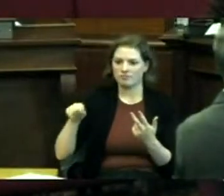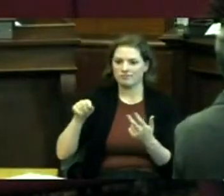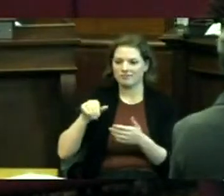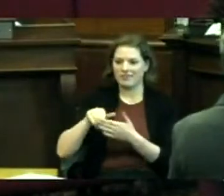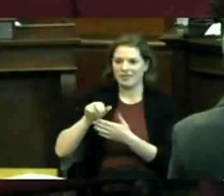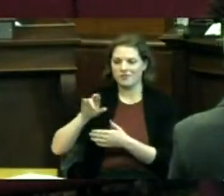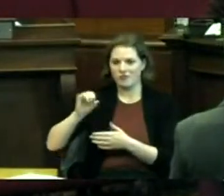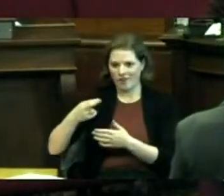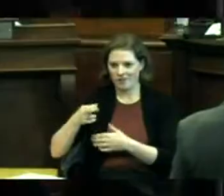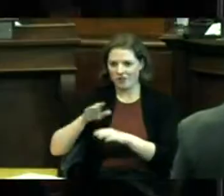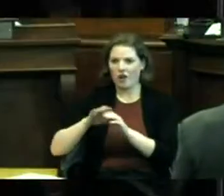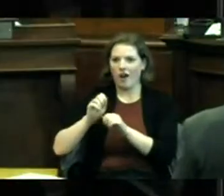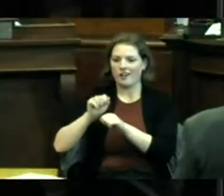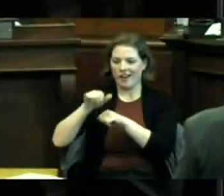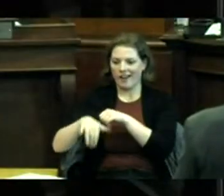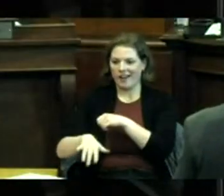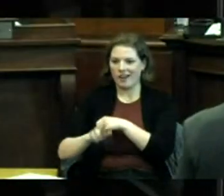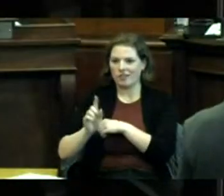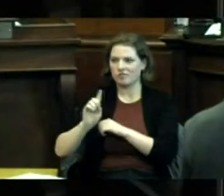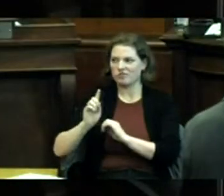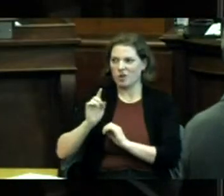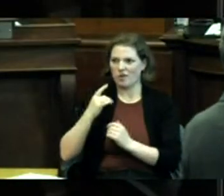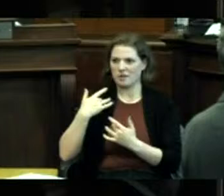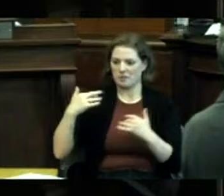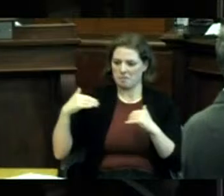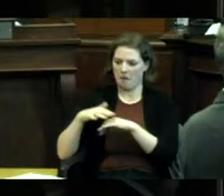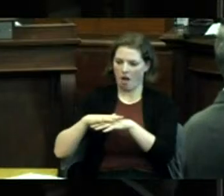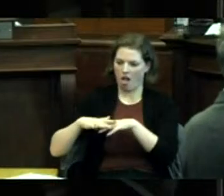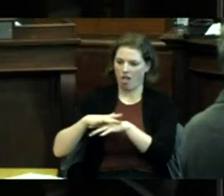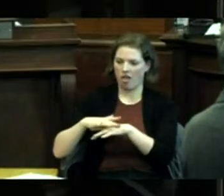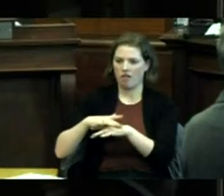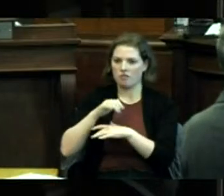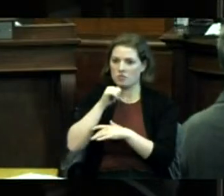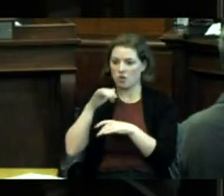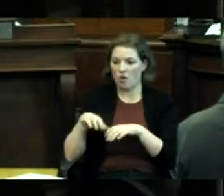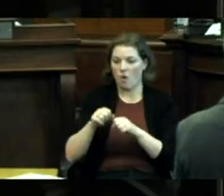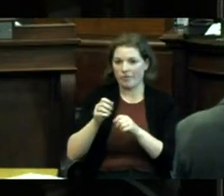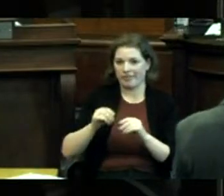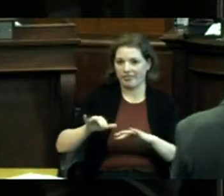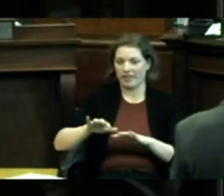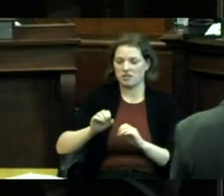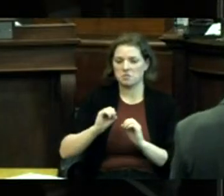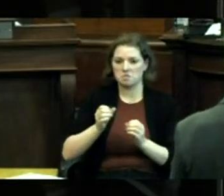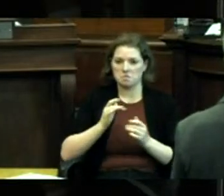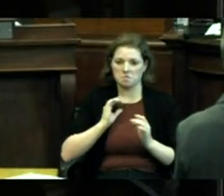Rush is out in Rush, obviously,